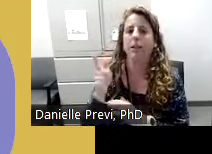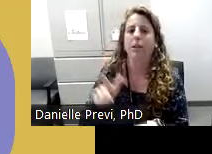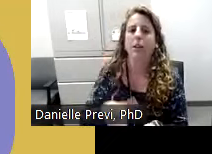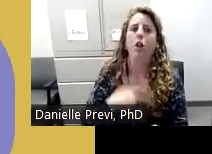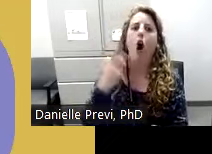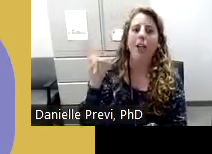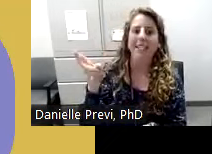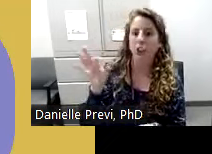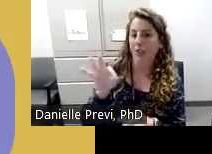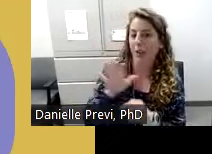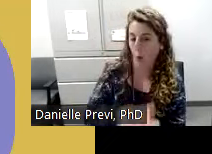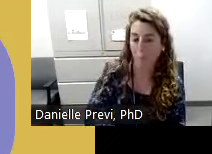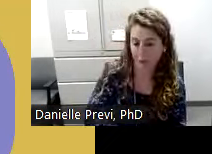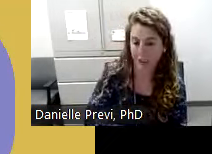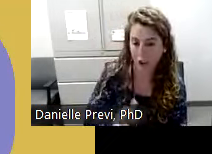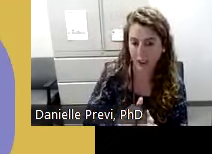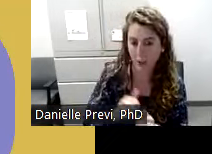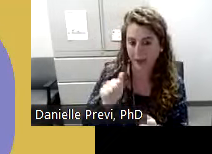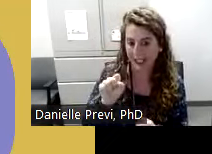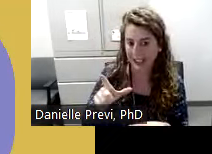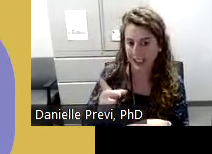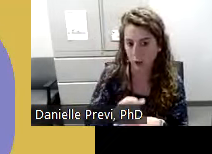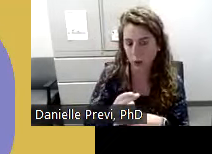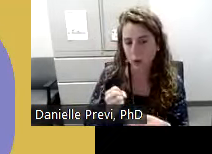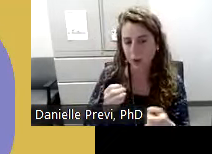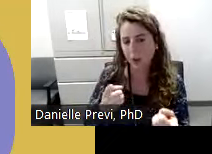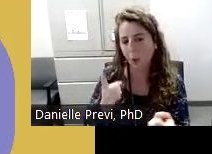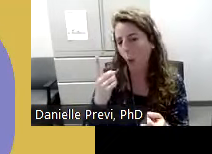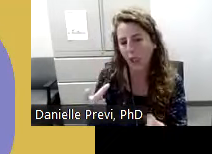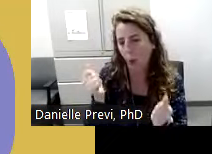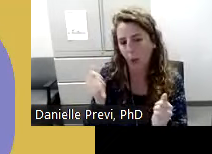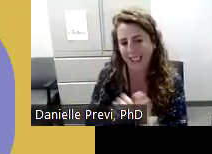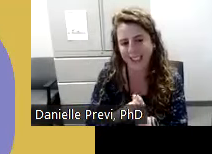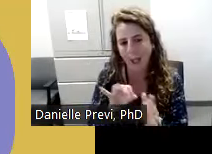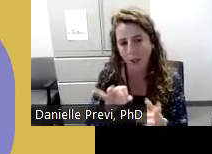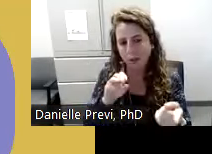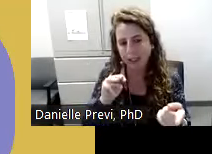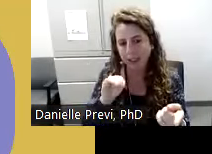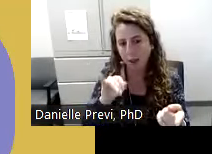important for us to understand that there’s a long history of oppression with the use of ASL.